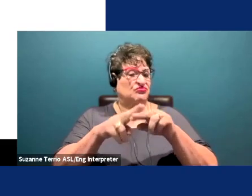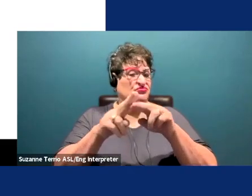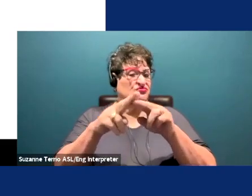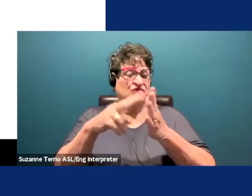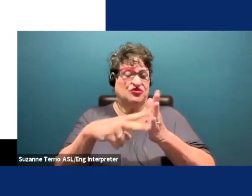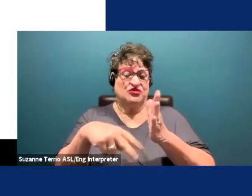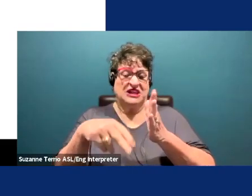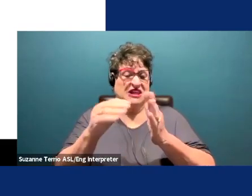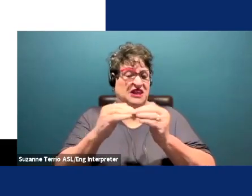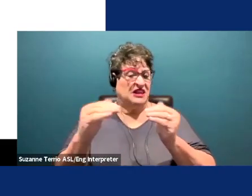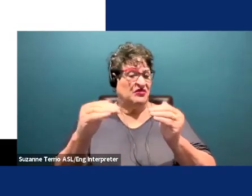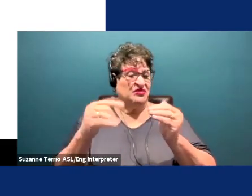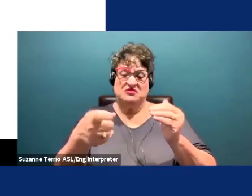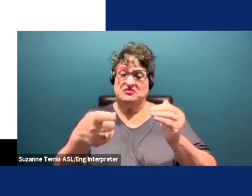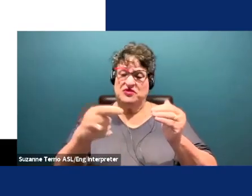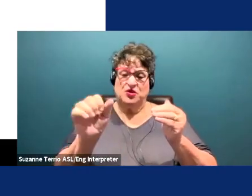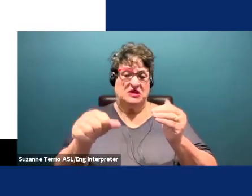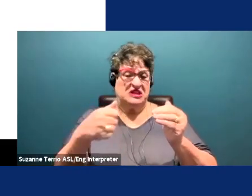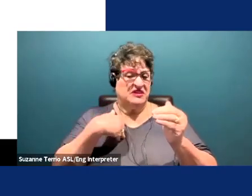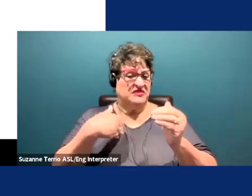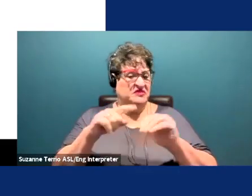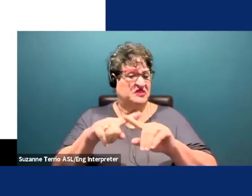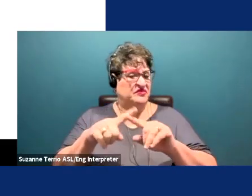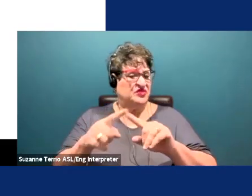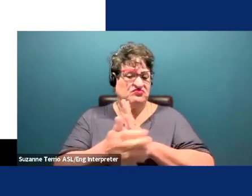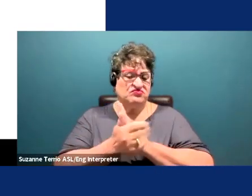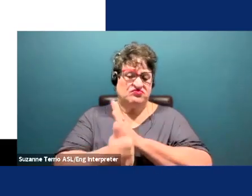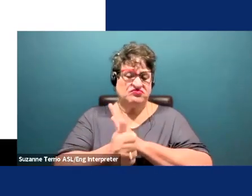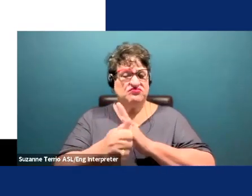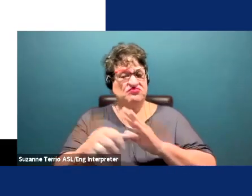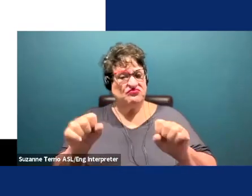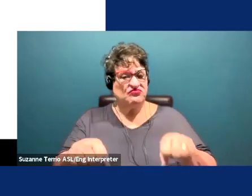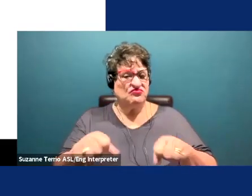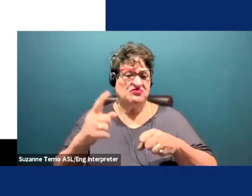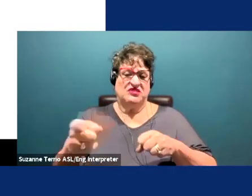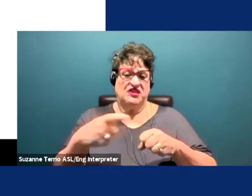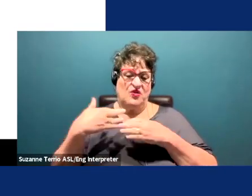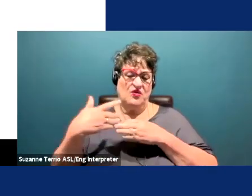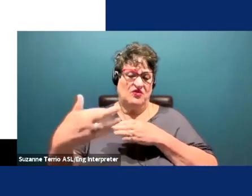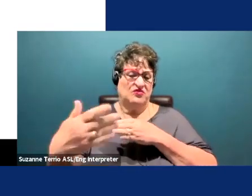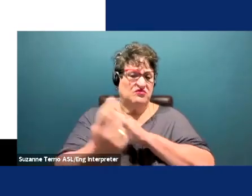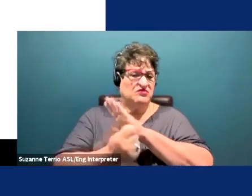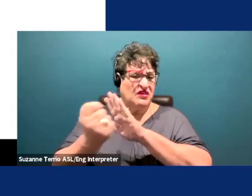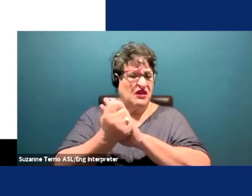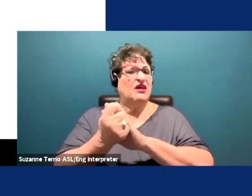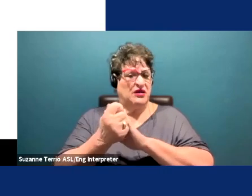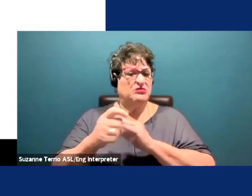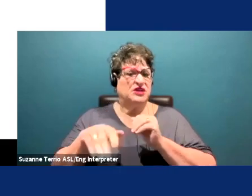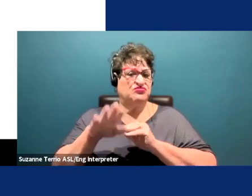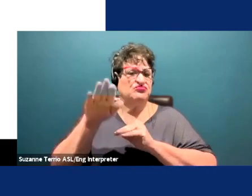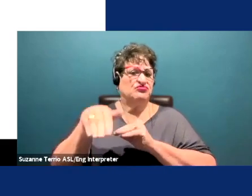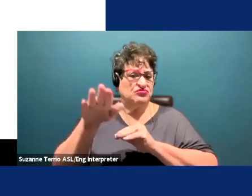different capacity and learning abilities too over time. What you want to try instead is stating the specific disability,